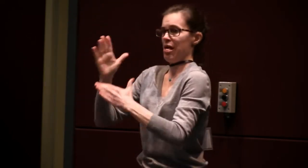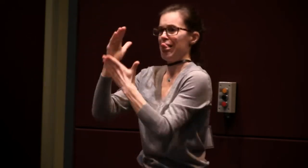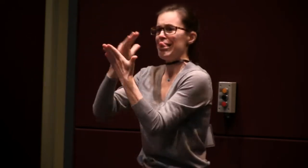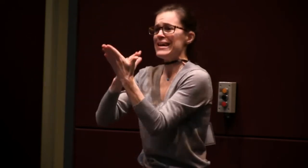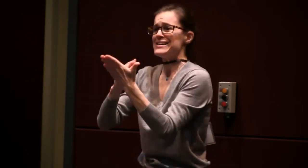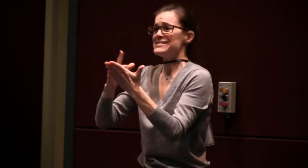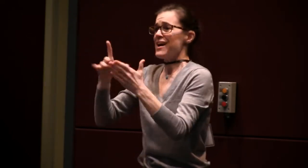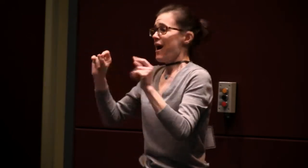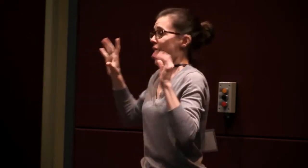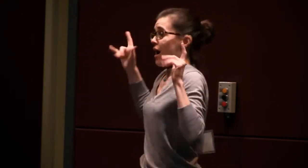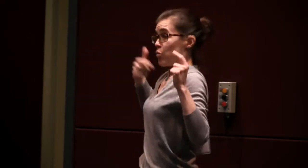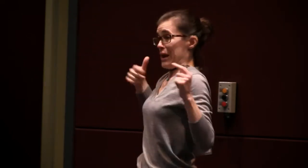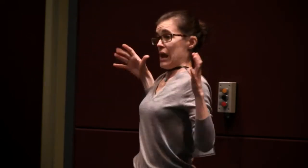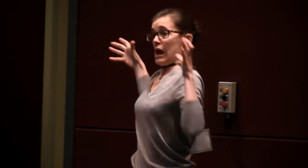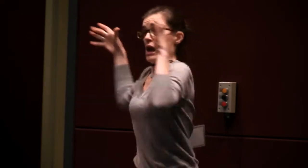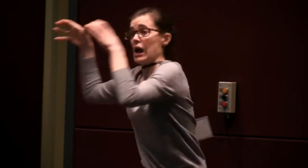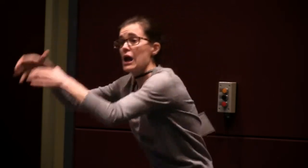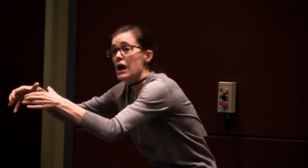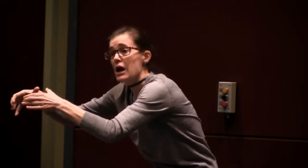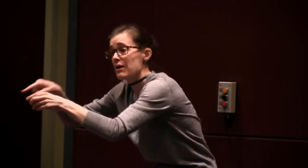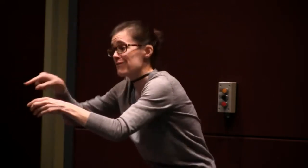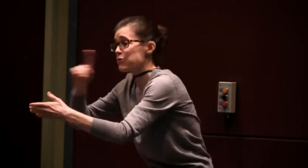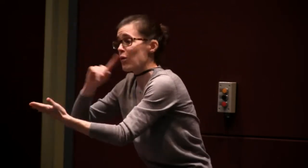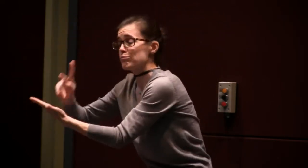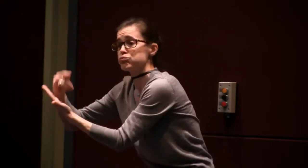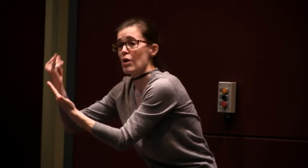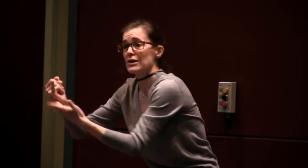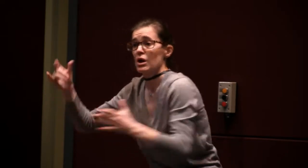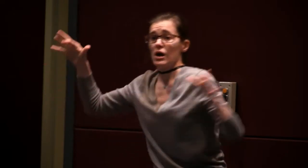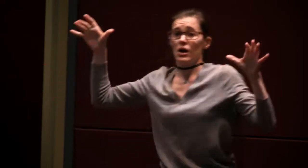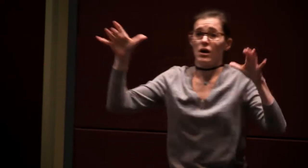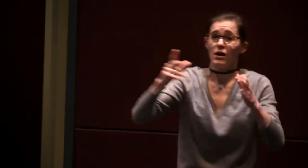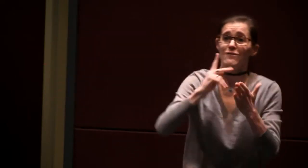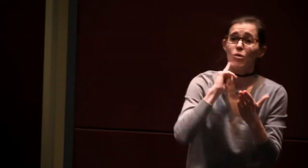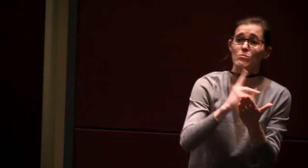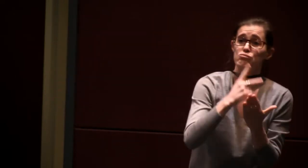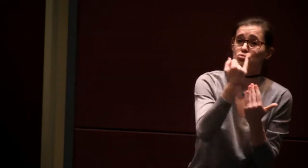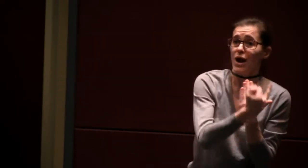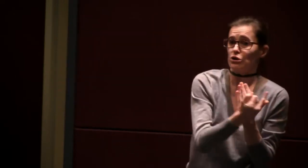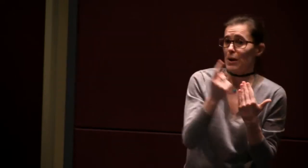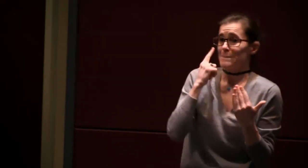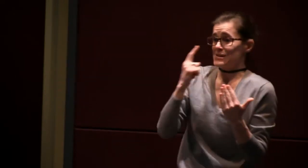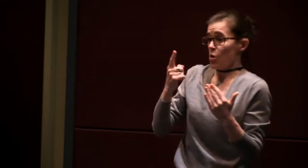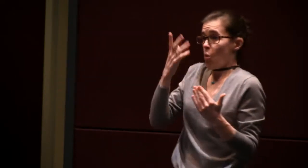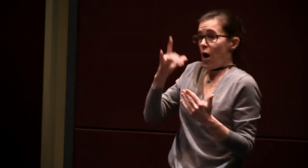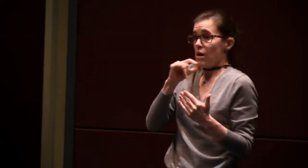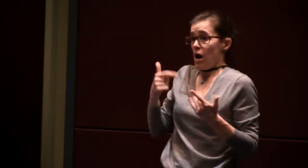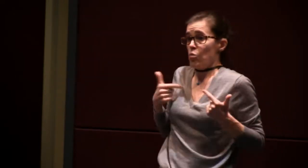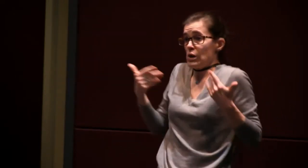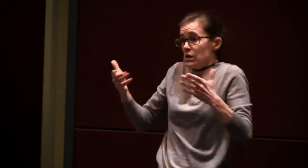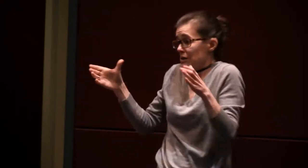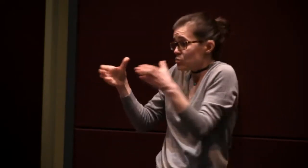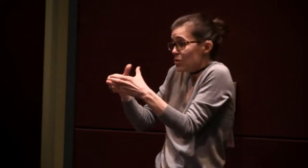so that we populate a document of some sort that we can go to as a clearinghouse of some sort for the projects